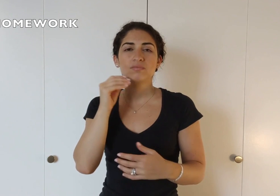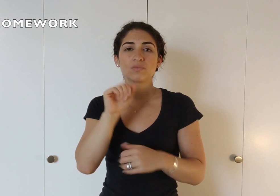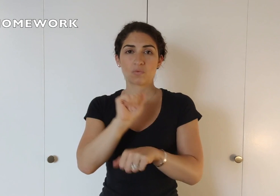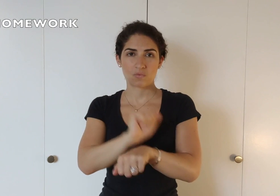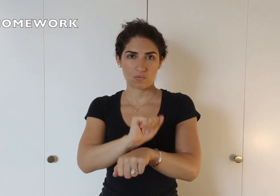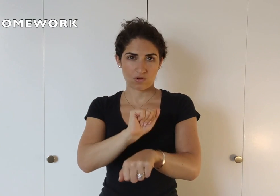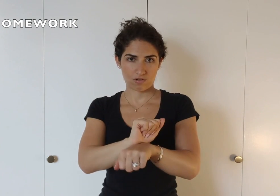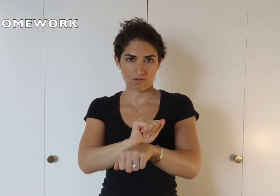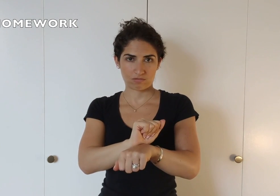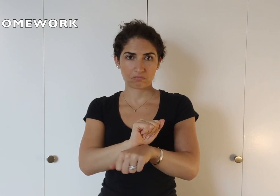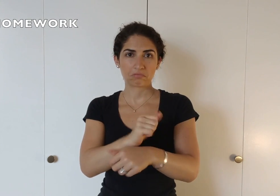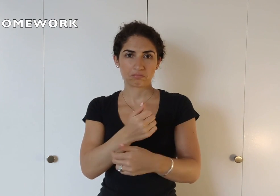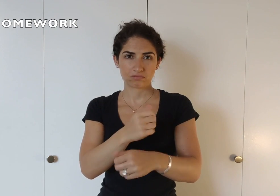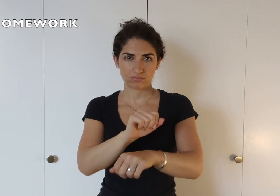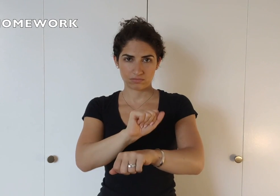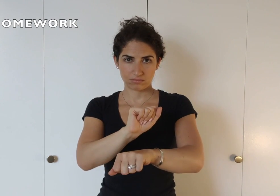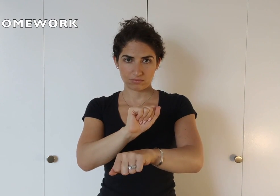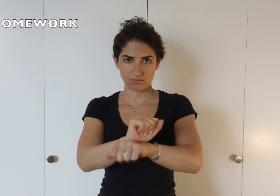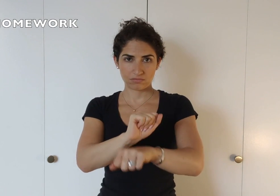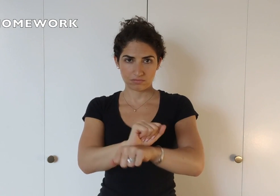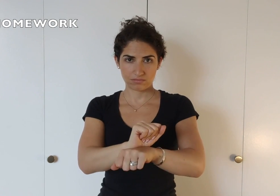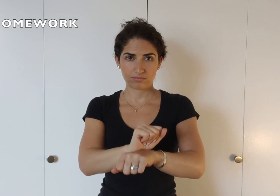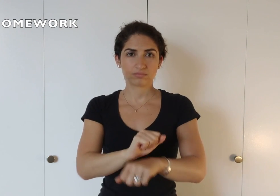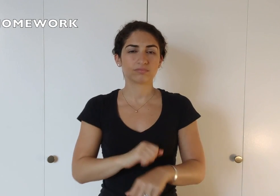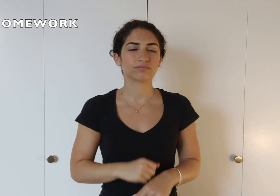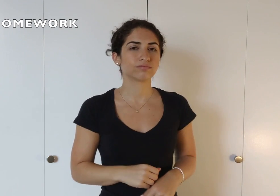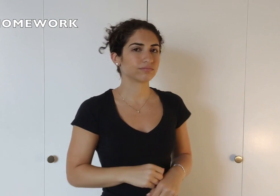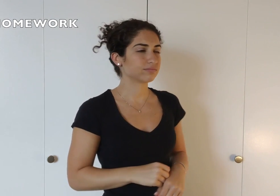WORK. WORK.